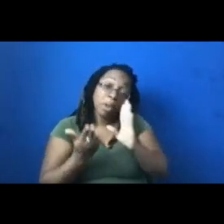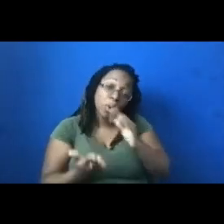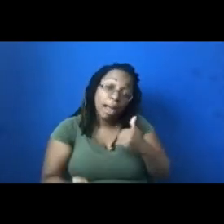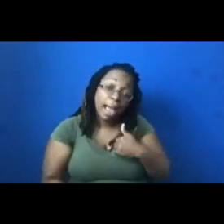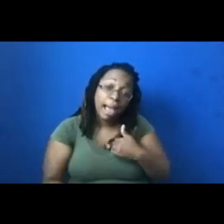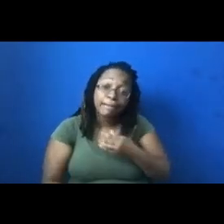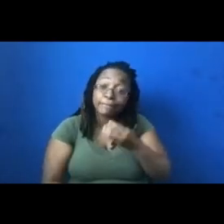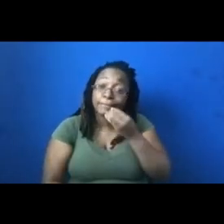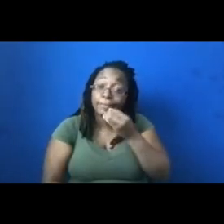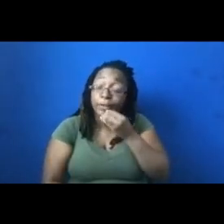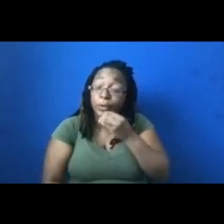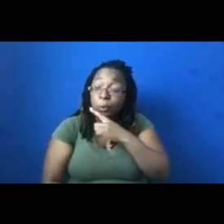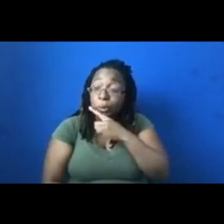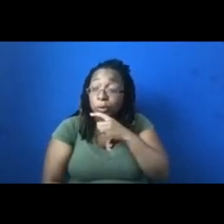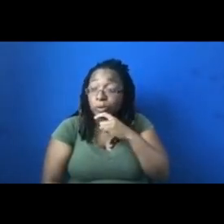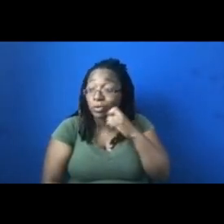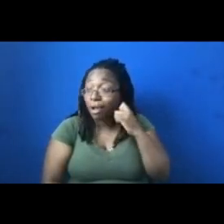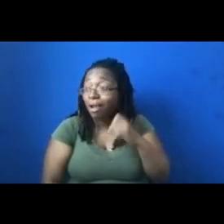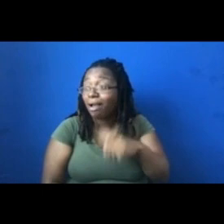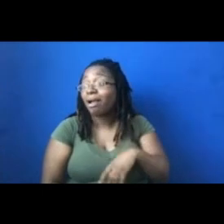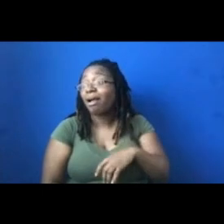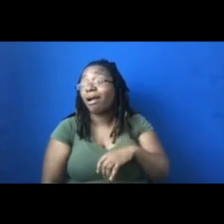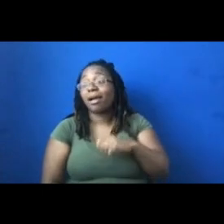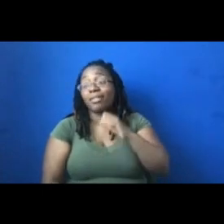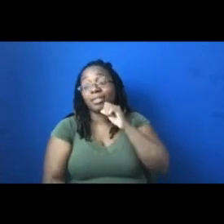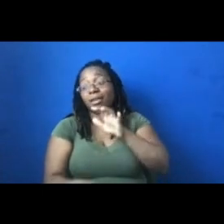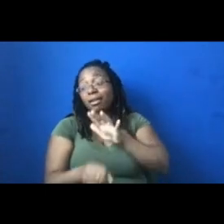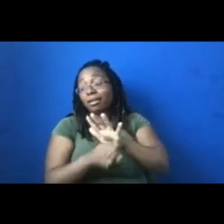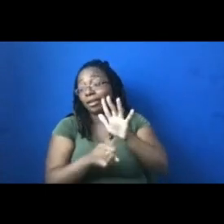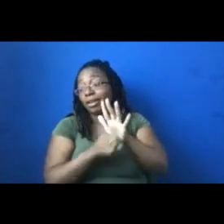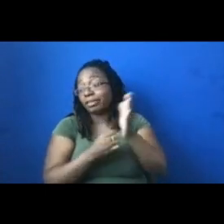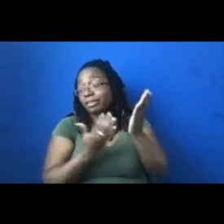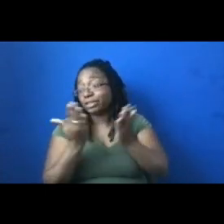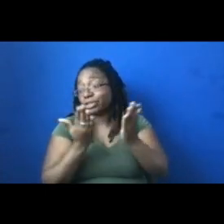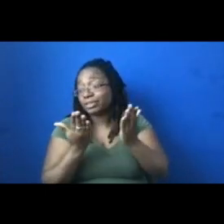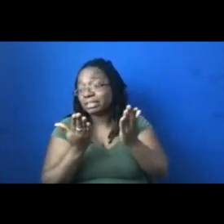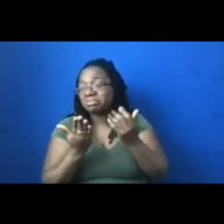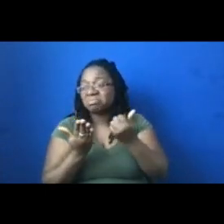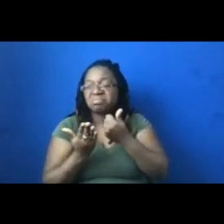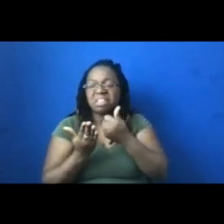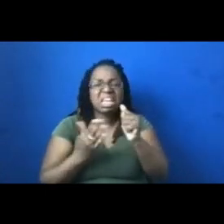have a lack of services of any any of a variety of types of